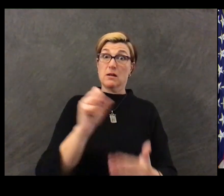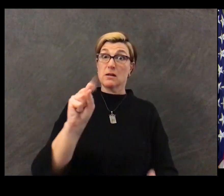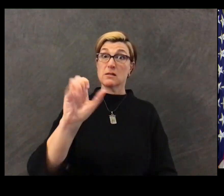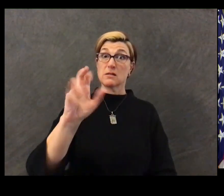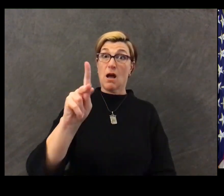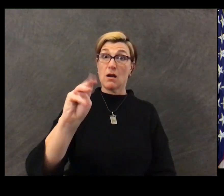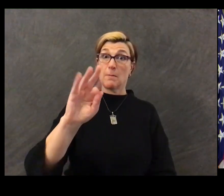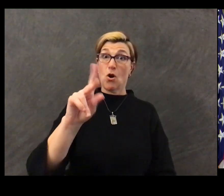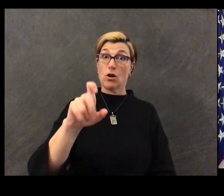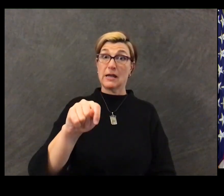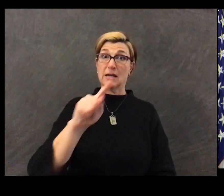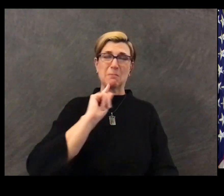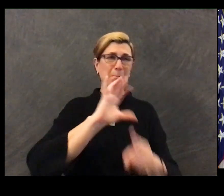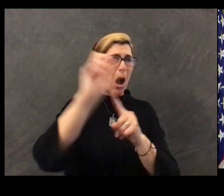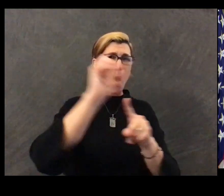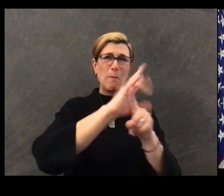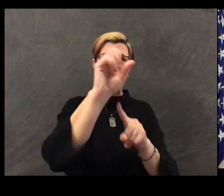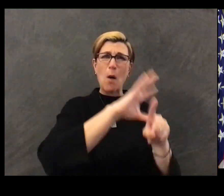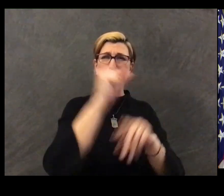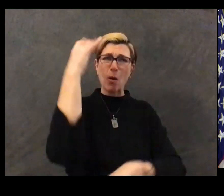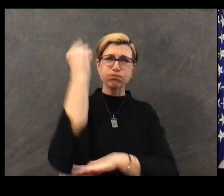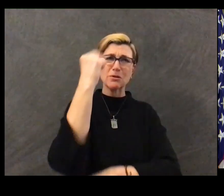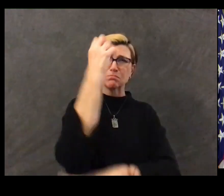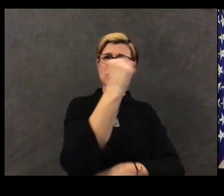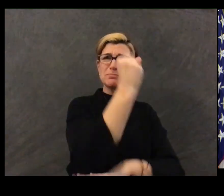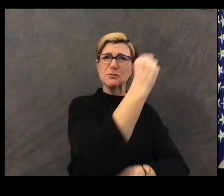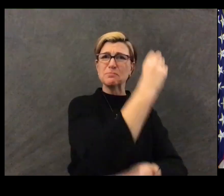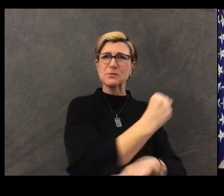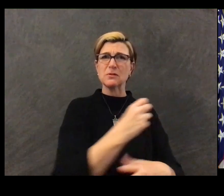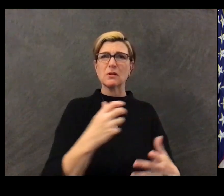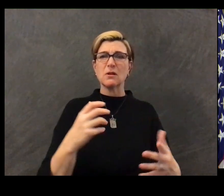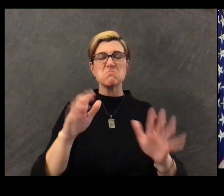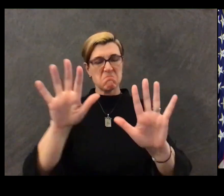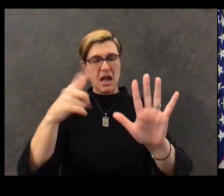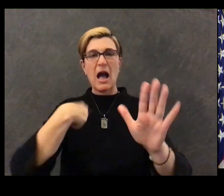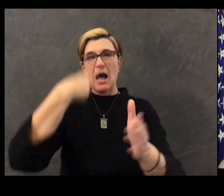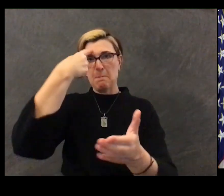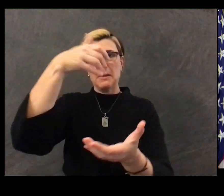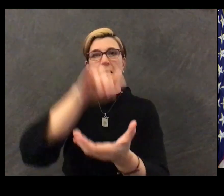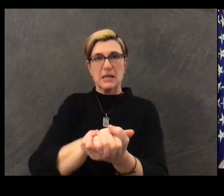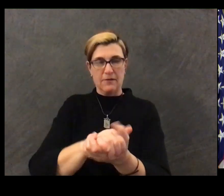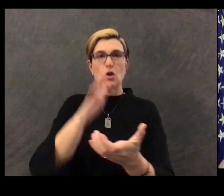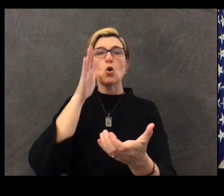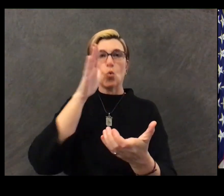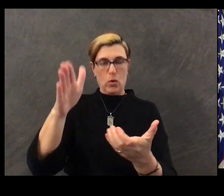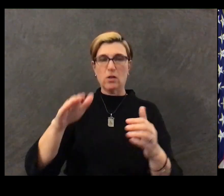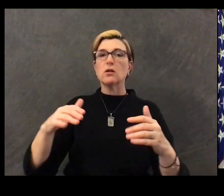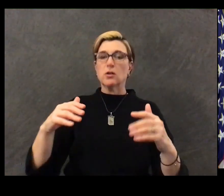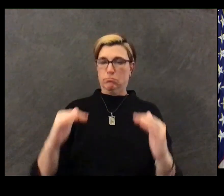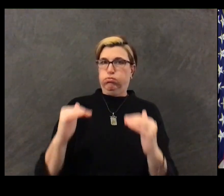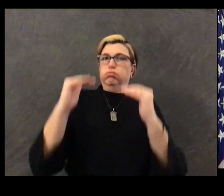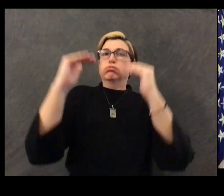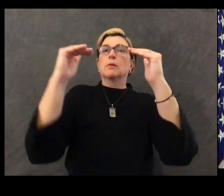every kind and I think we're gonna be back there and I think it's going to be much sooner rather than later and I think well surpass those numbers